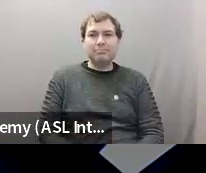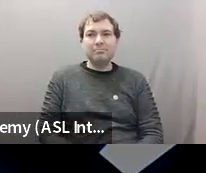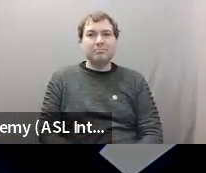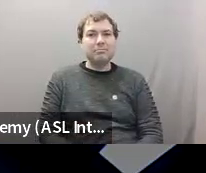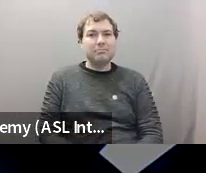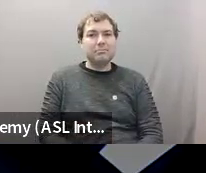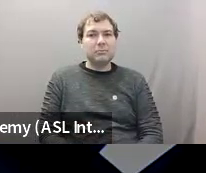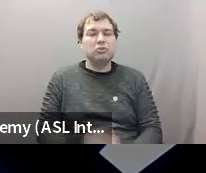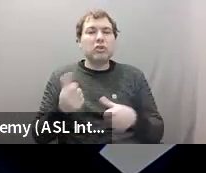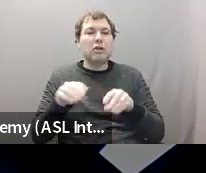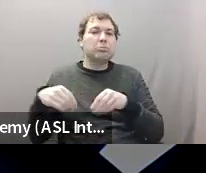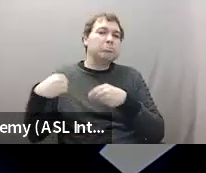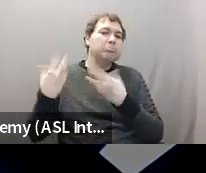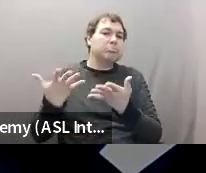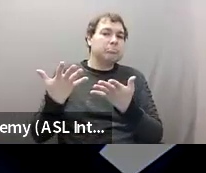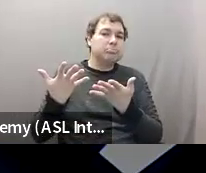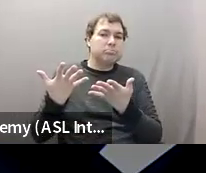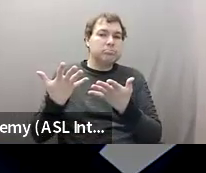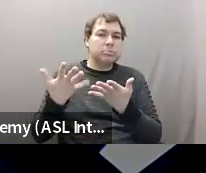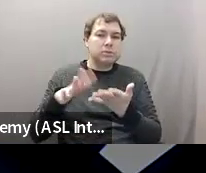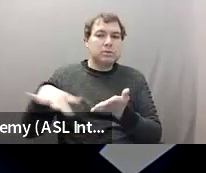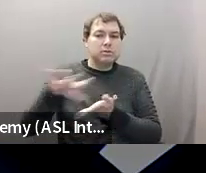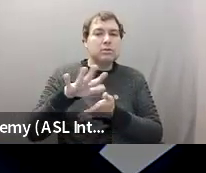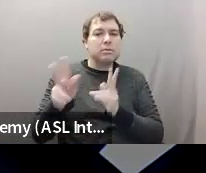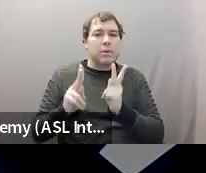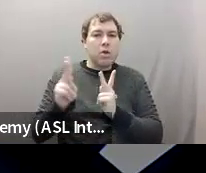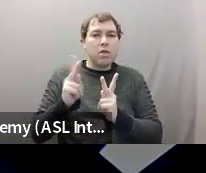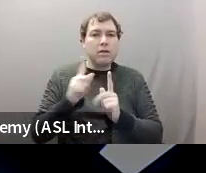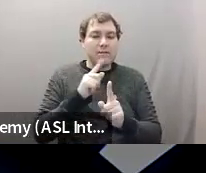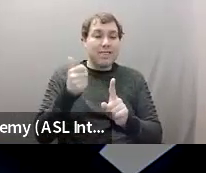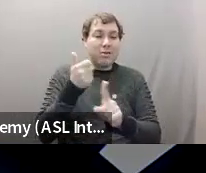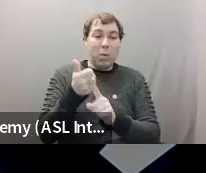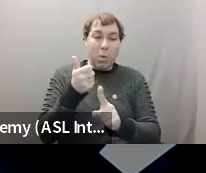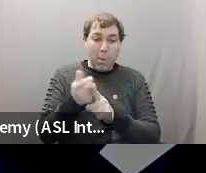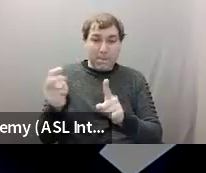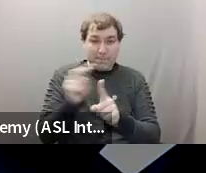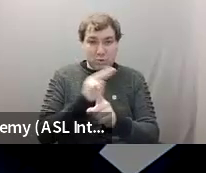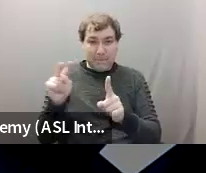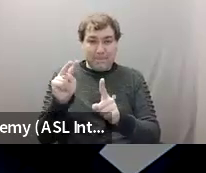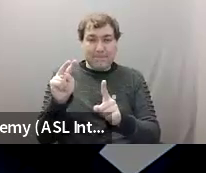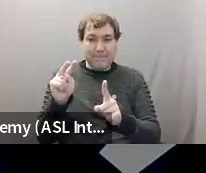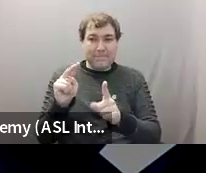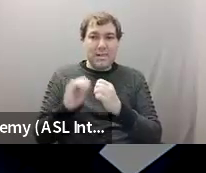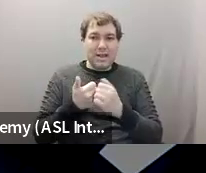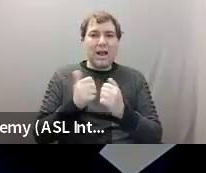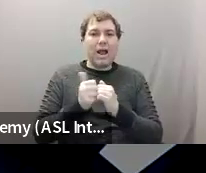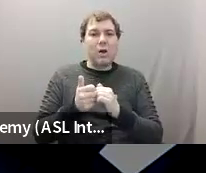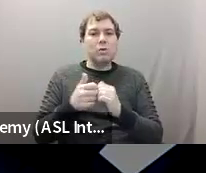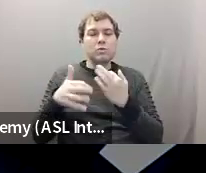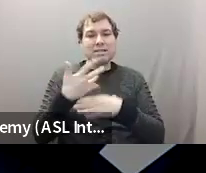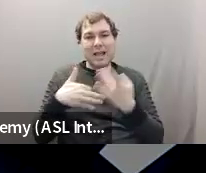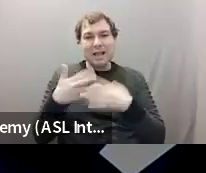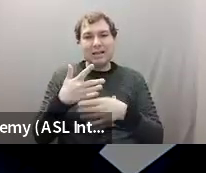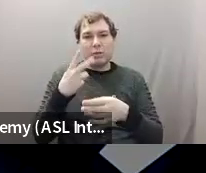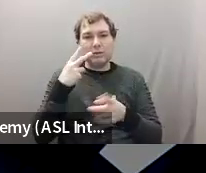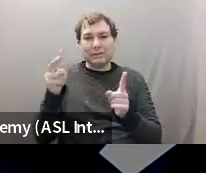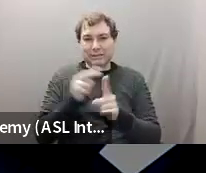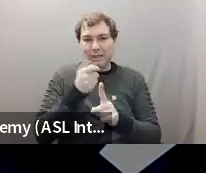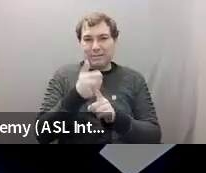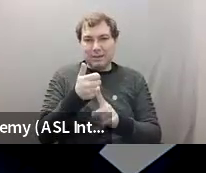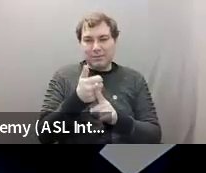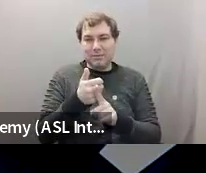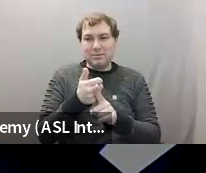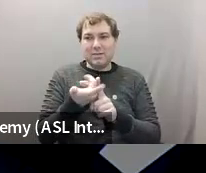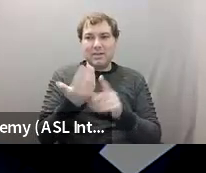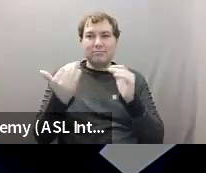Troy Bowser: put that out to the participants on the perception of themselves, and then talk about the way society. They think society perceives zoom, and then ultimately would change